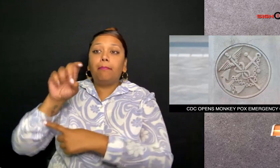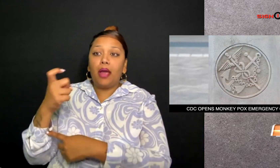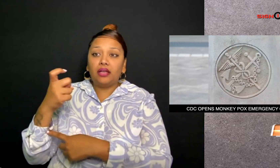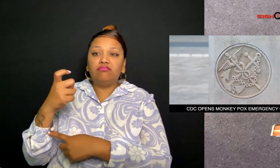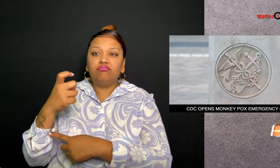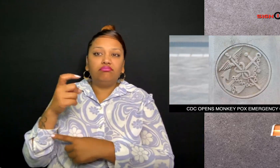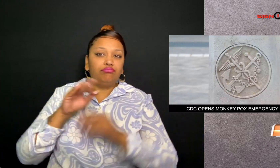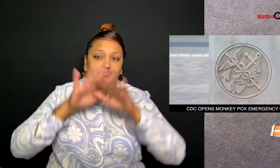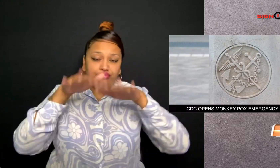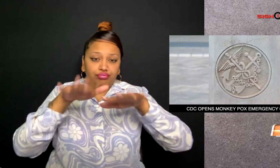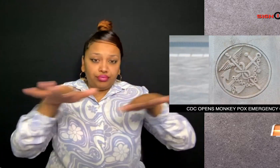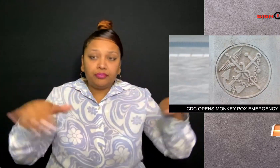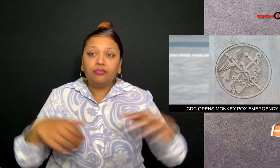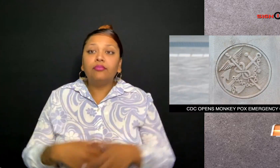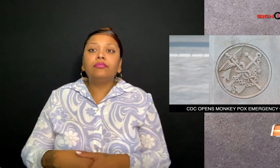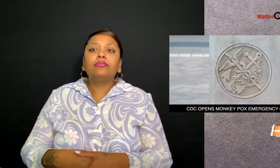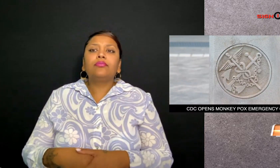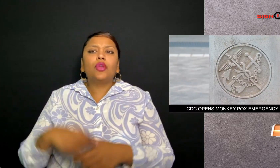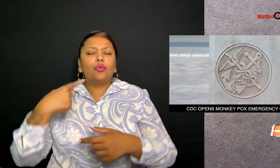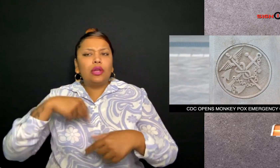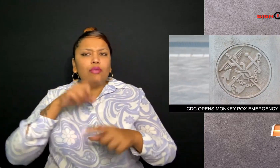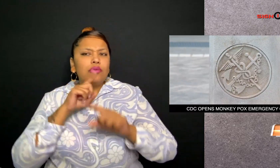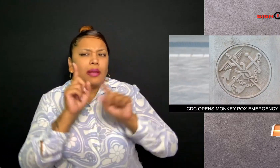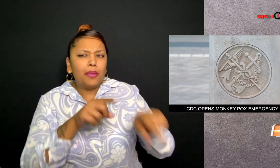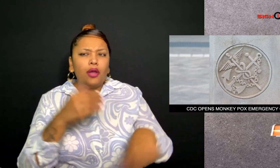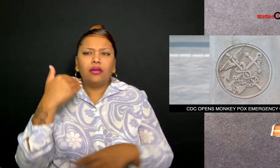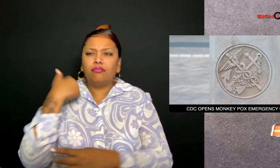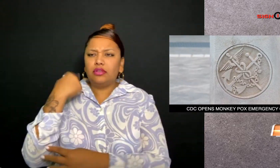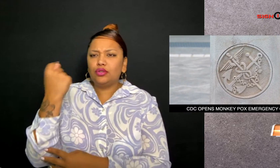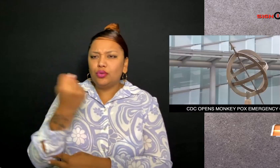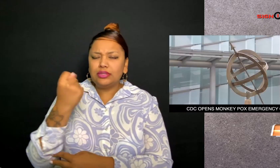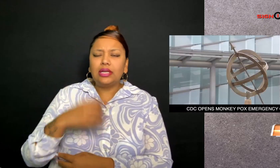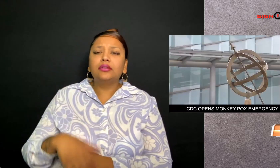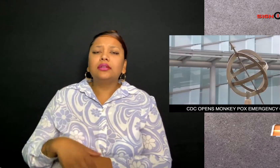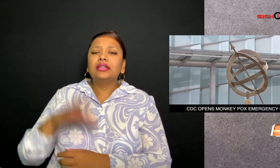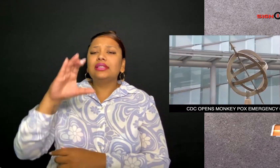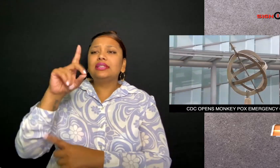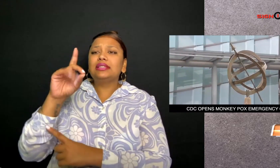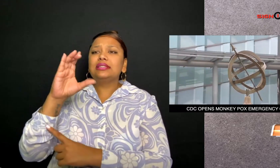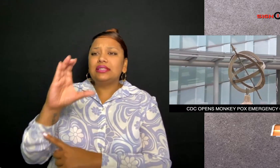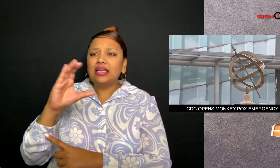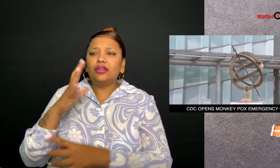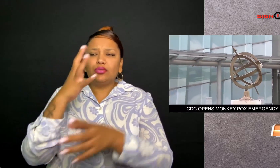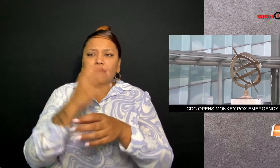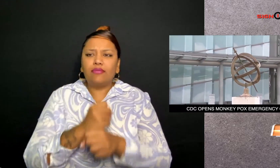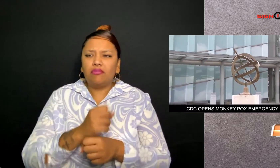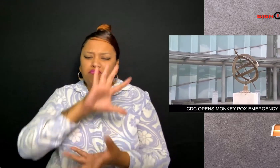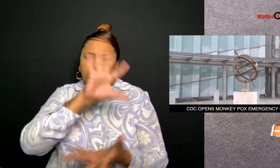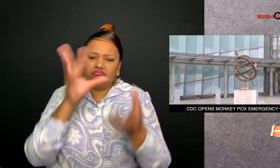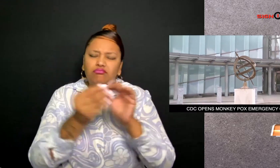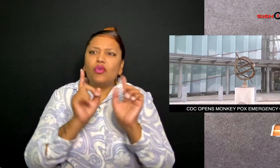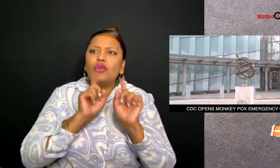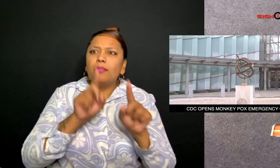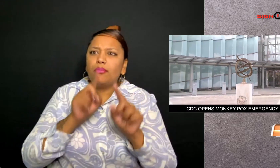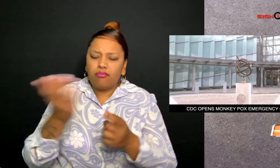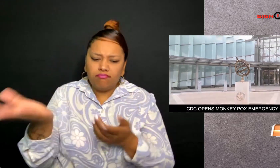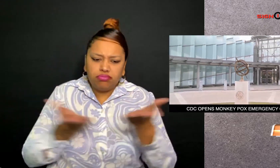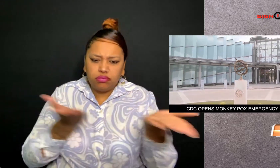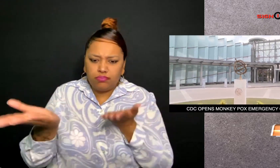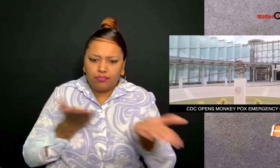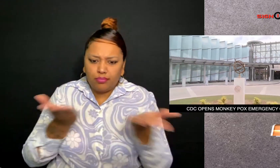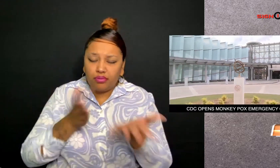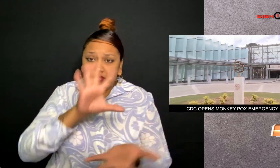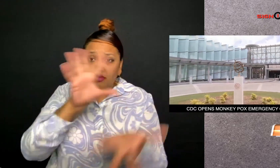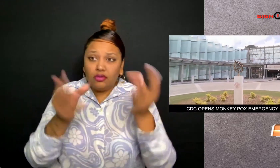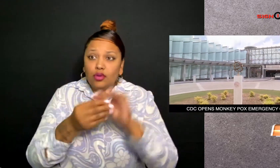to the US monkeypox outbreak as we reported on Tuesday the CDC has received reports of